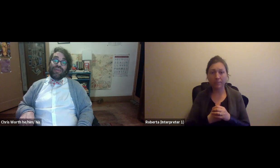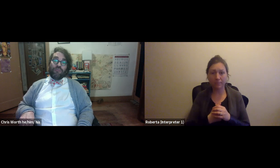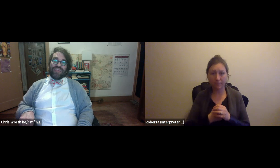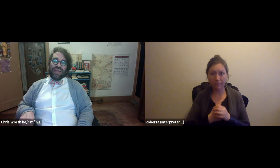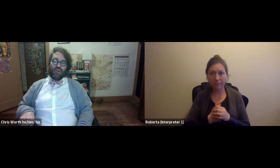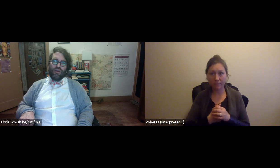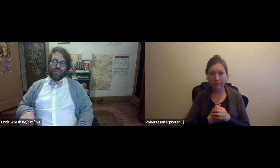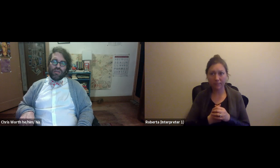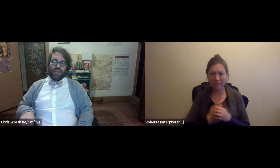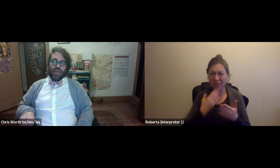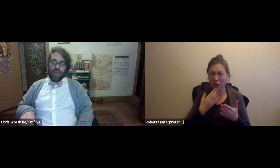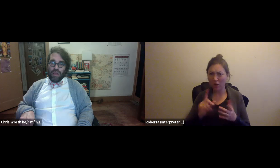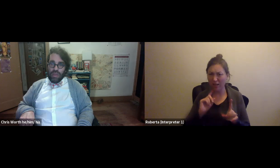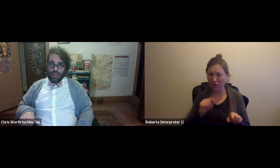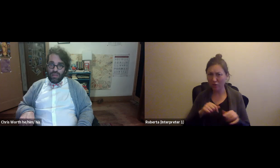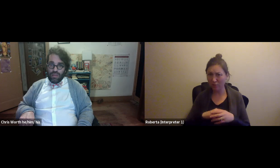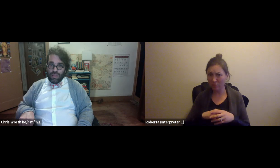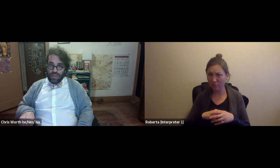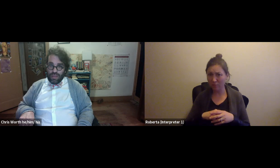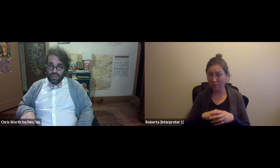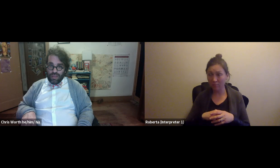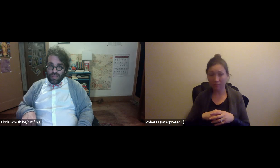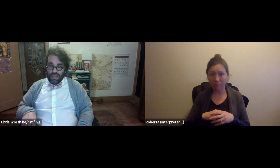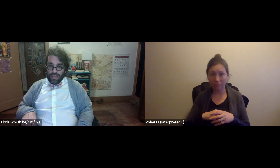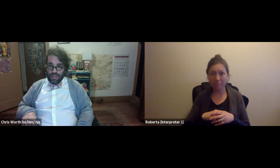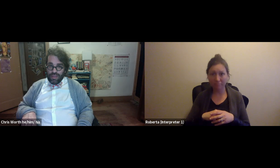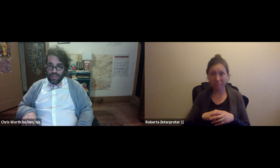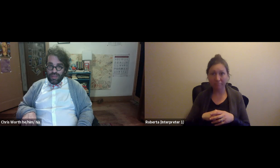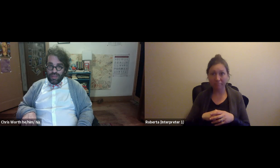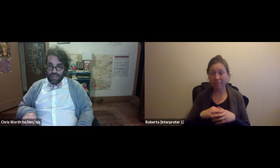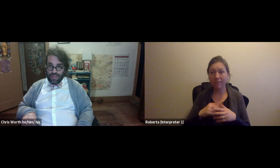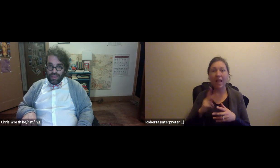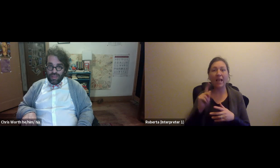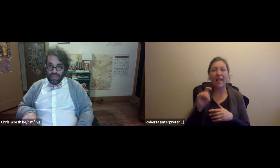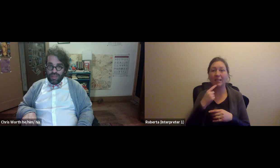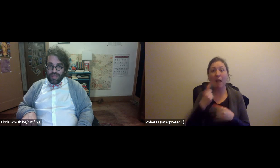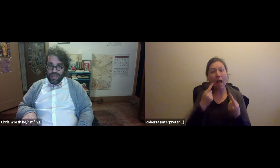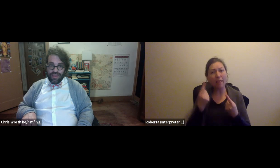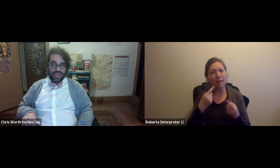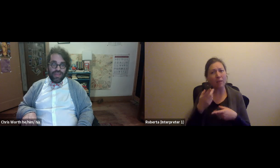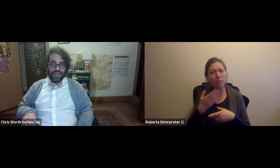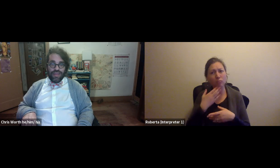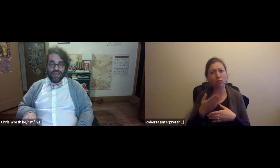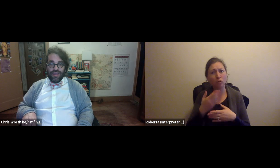Was that good? >> KATIE I think it covered the question. Another one we've got is what is it